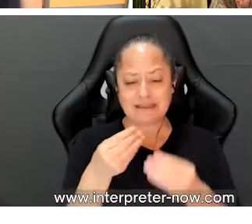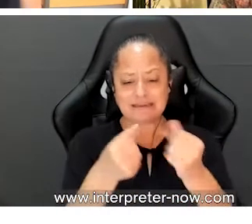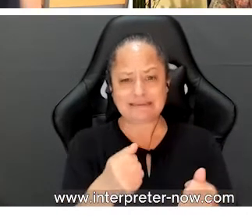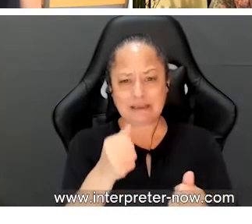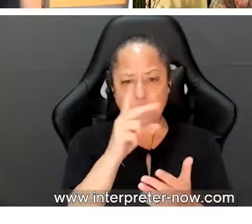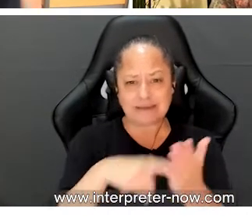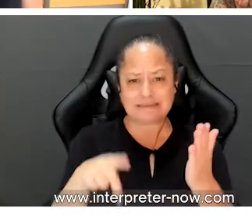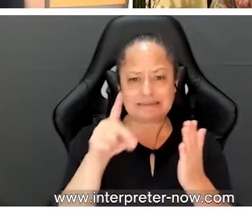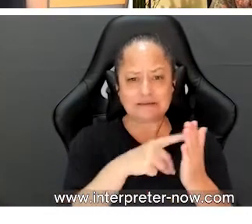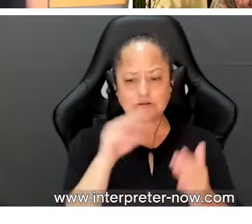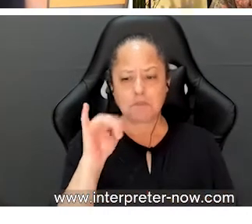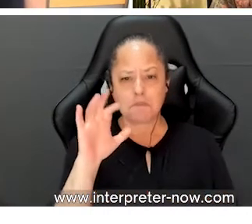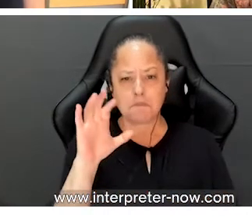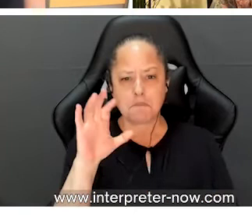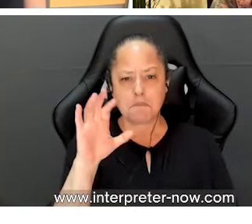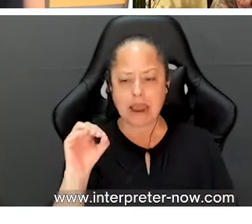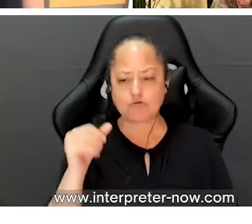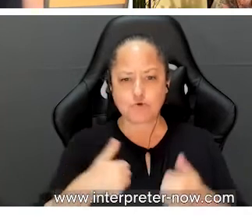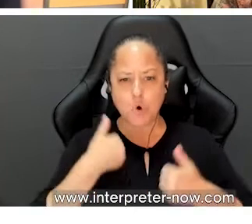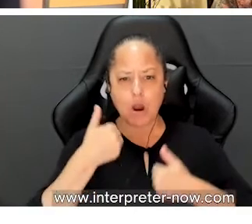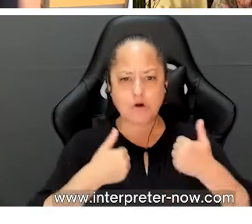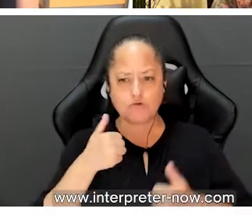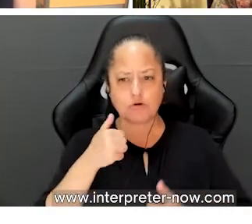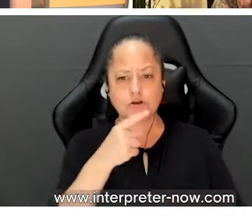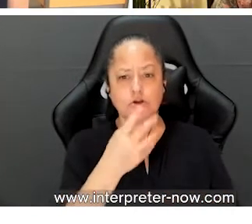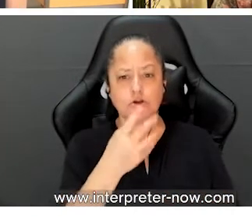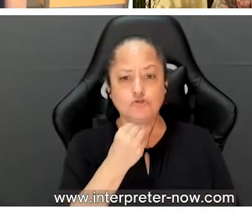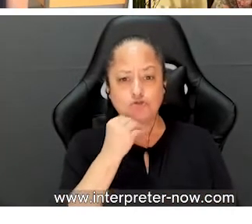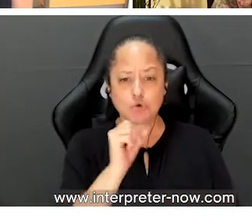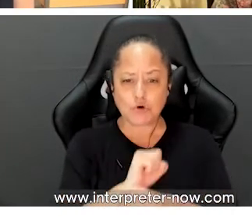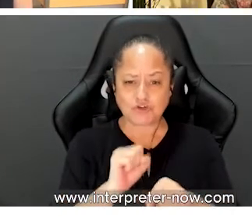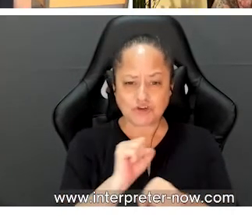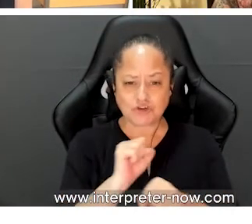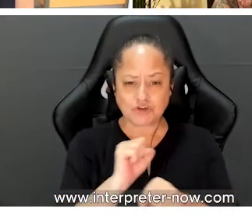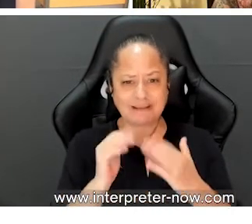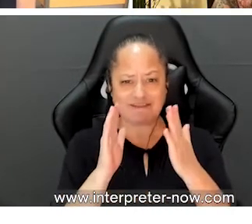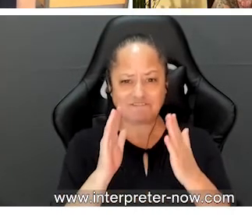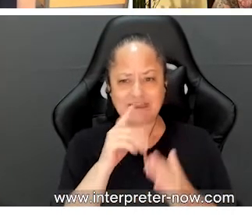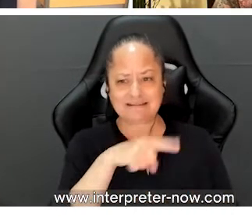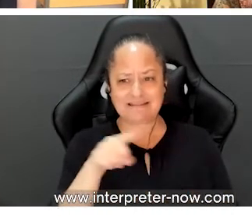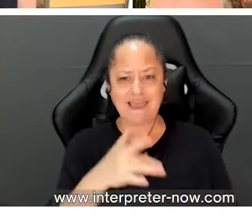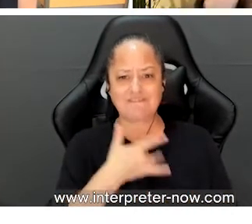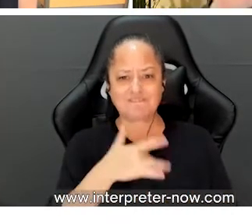your Jewish employees are facing so that they feel safe and valued in the sense of belonging and inclusion.